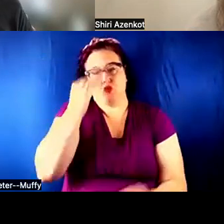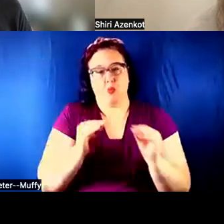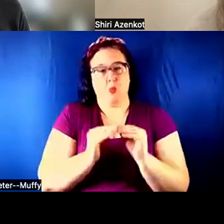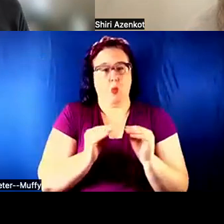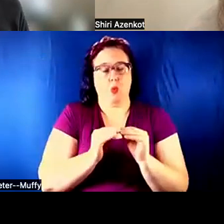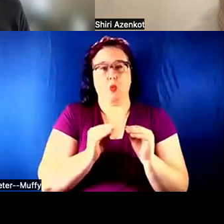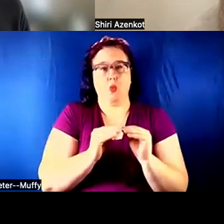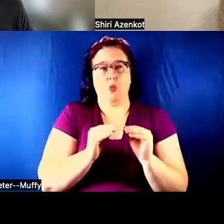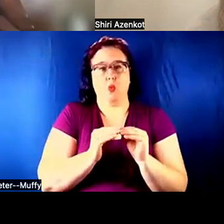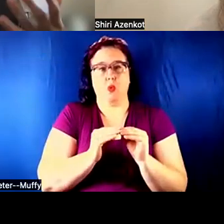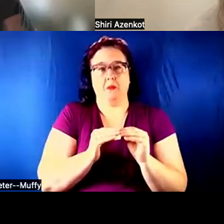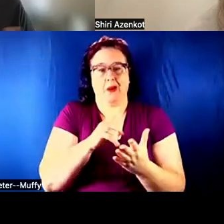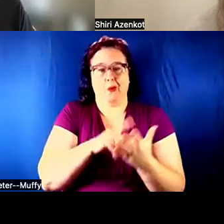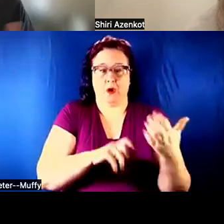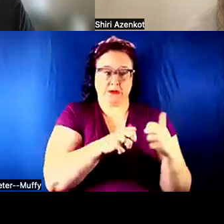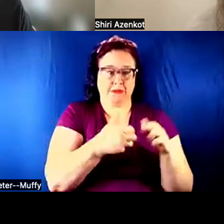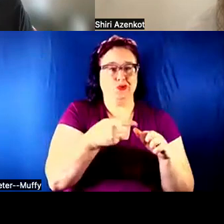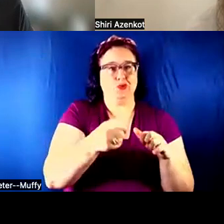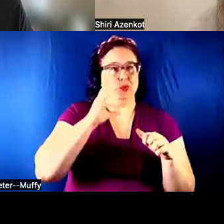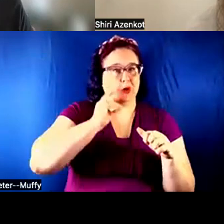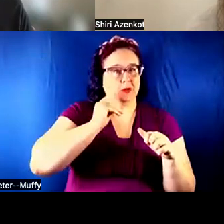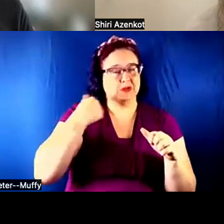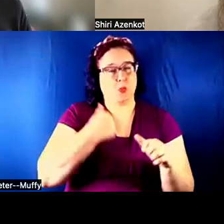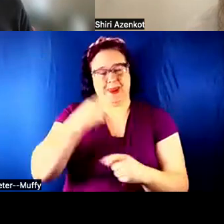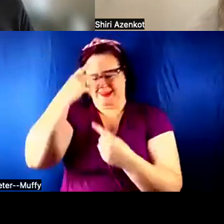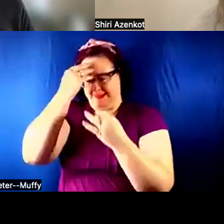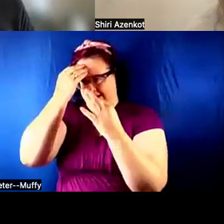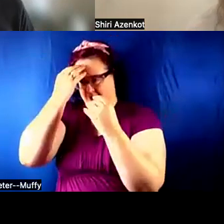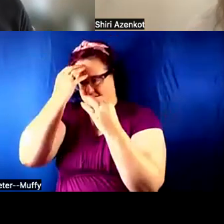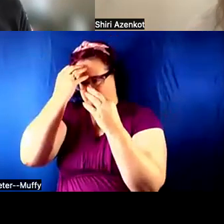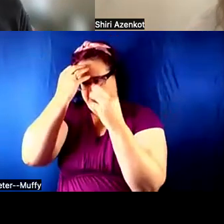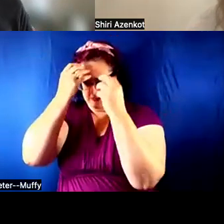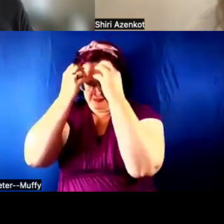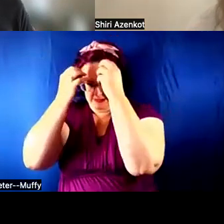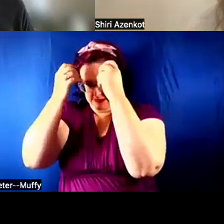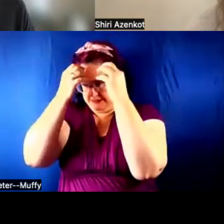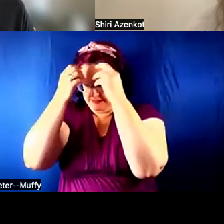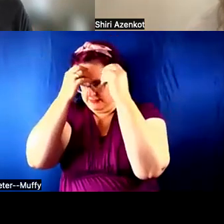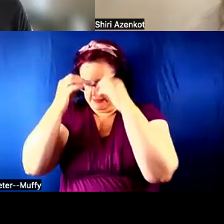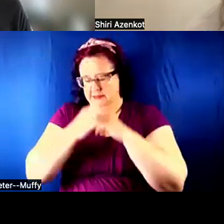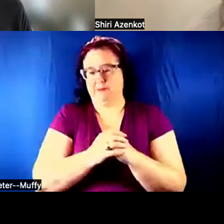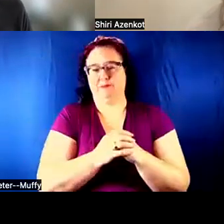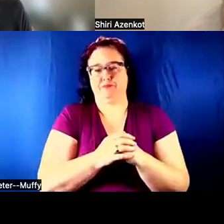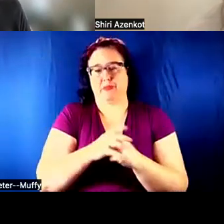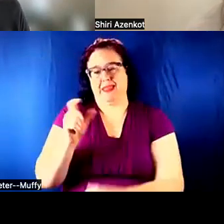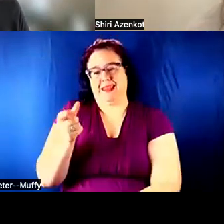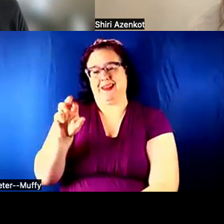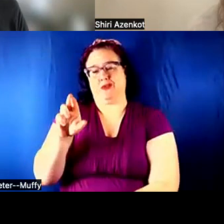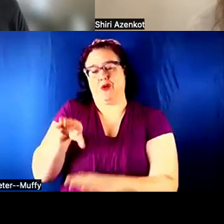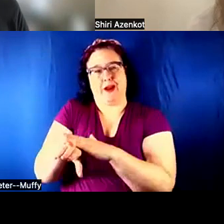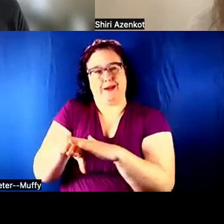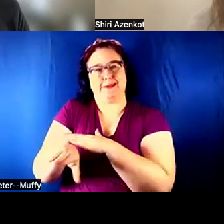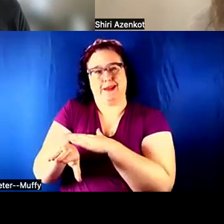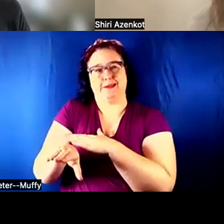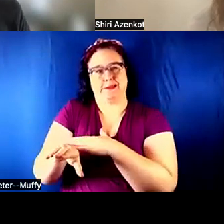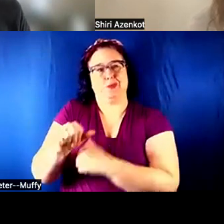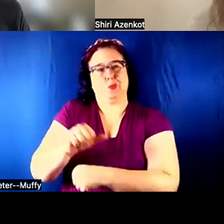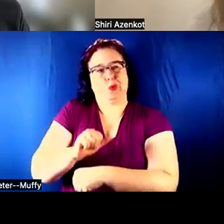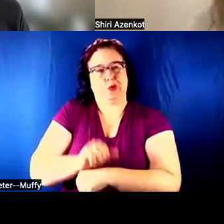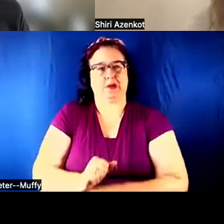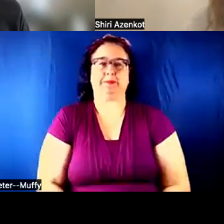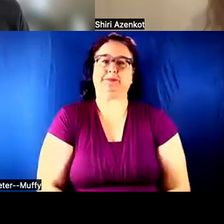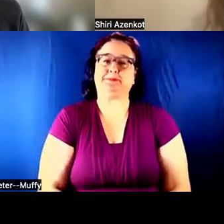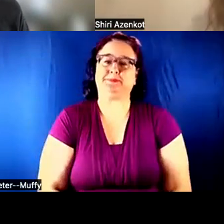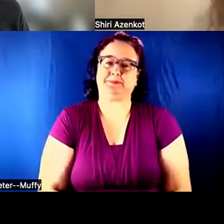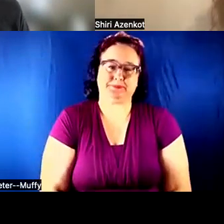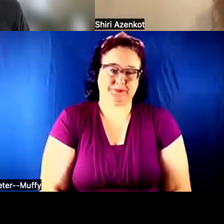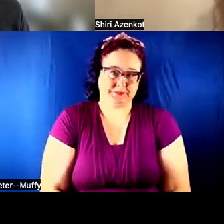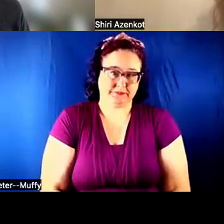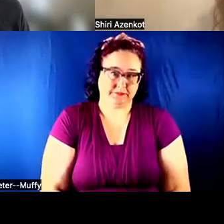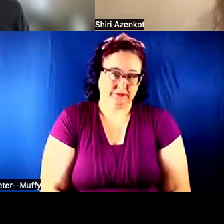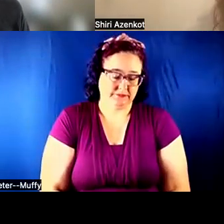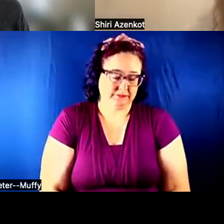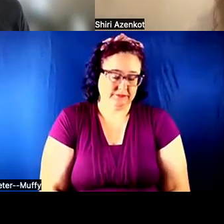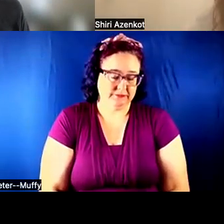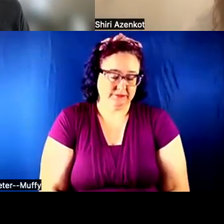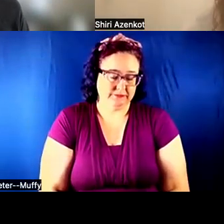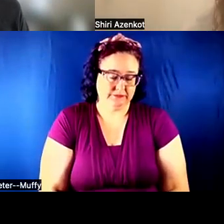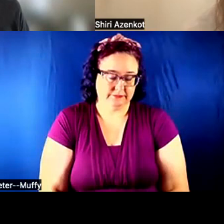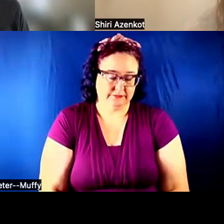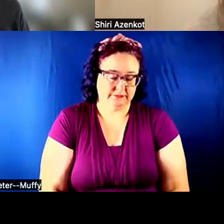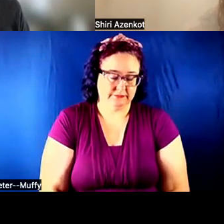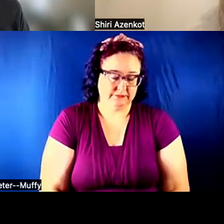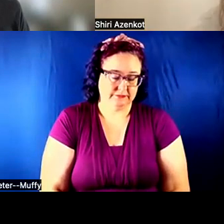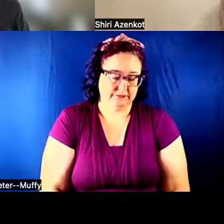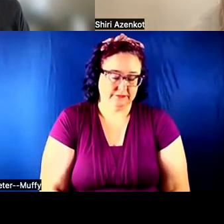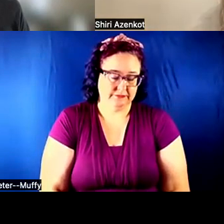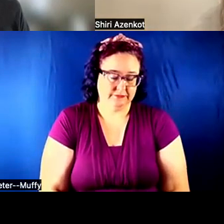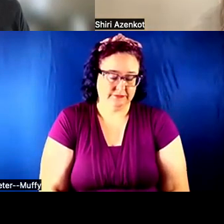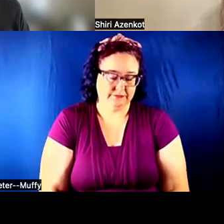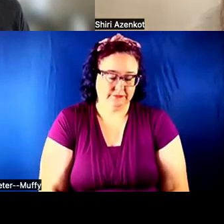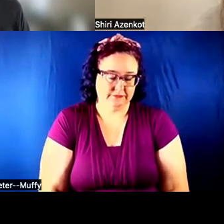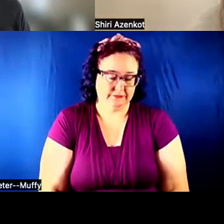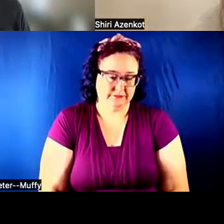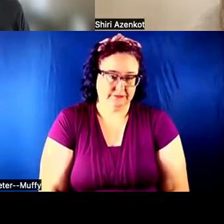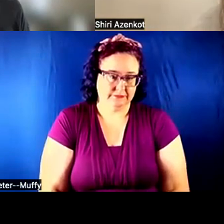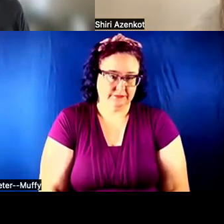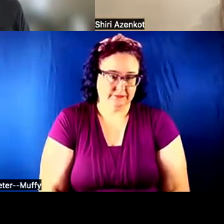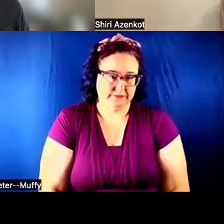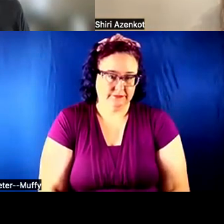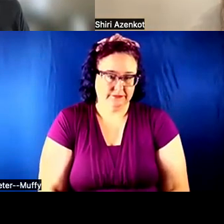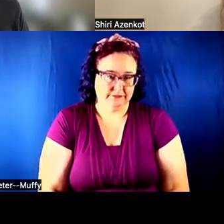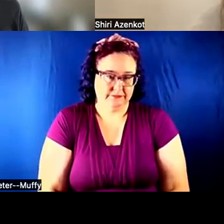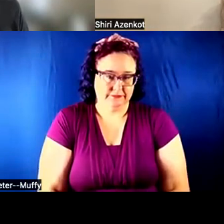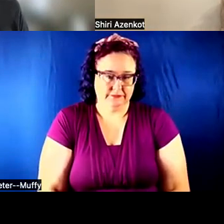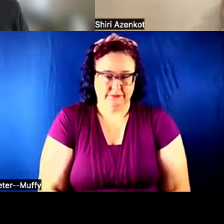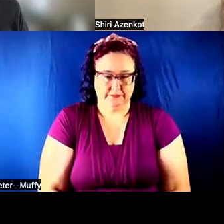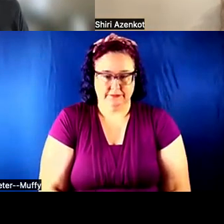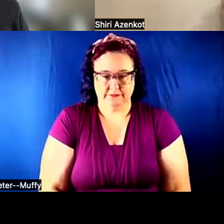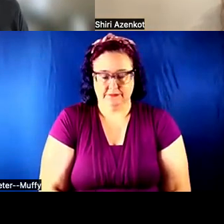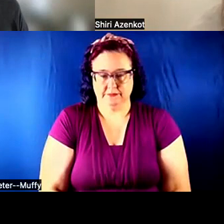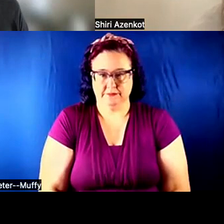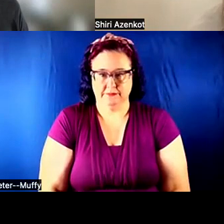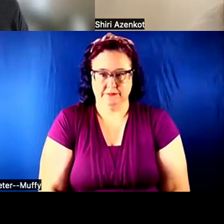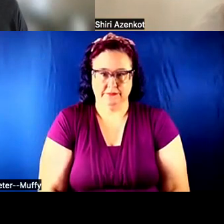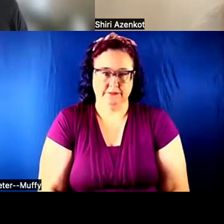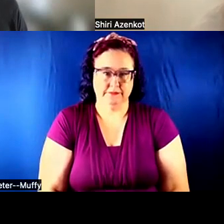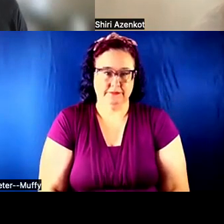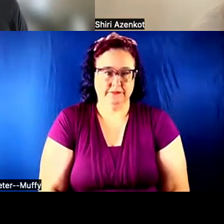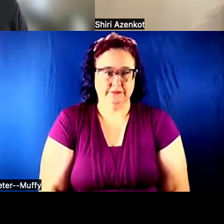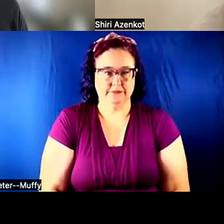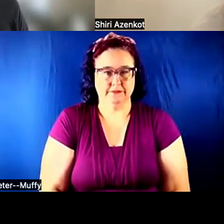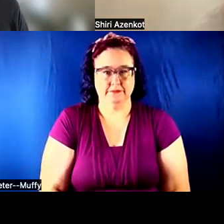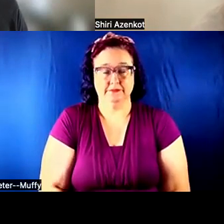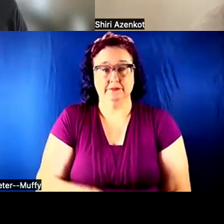WHAT ARE SOME ISSUES SO WE CAN THINK ABOUT IT HERE IN THE XR ACCESS RESEARCH NETWORK. MICHELLE? OH,